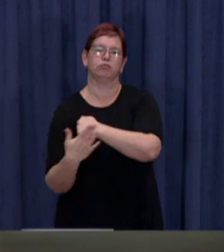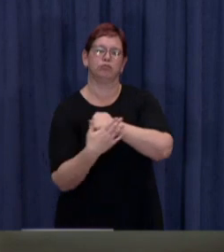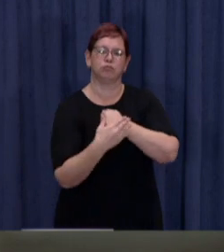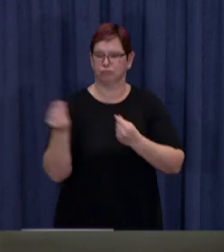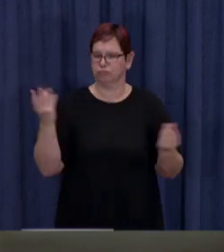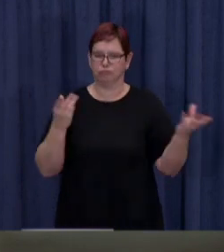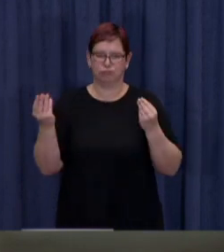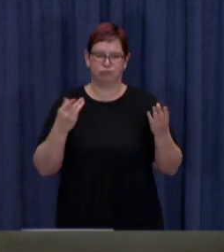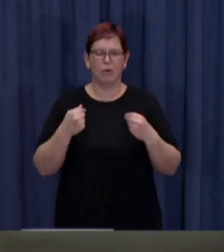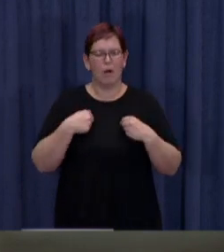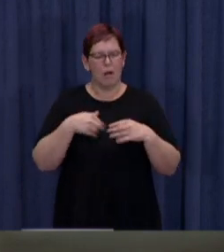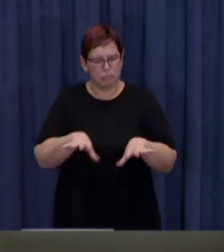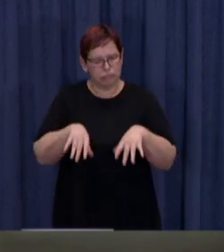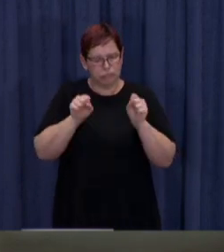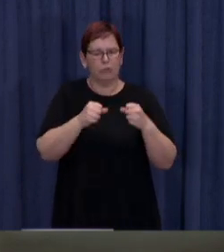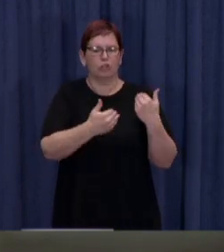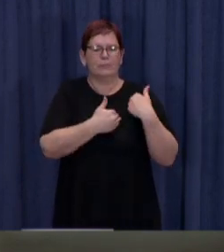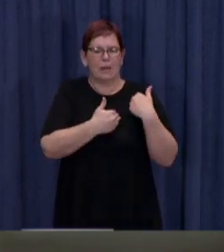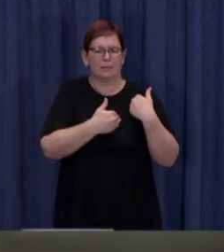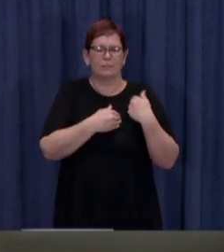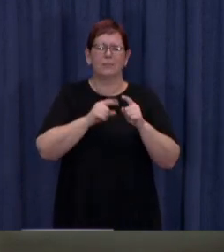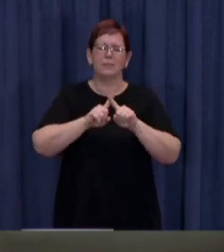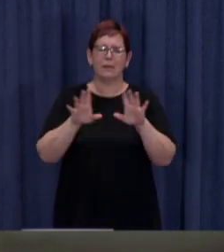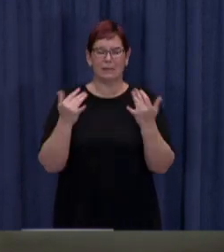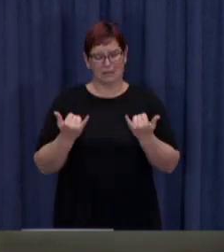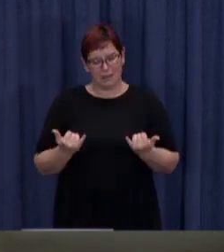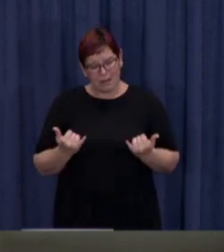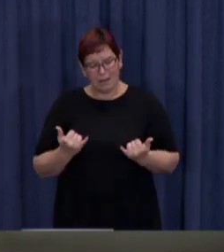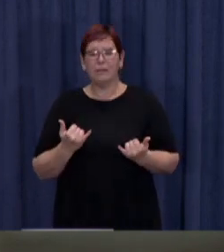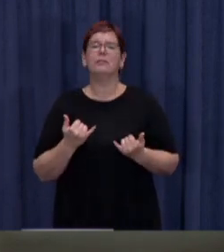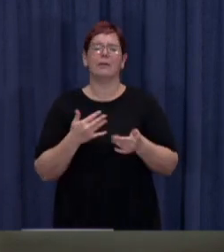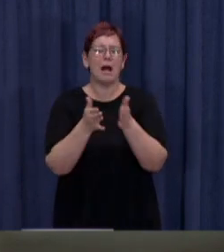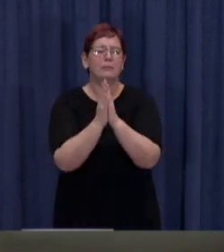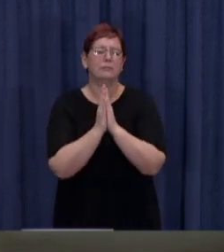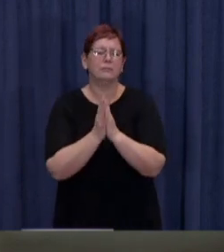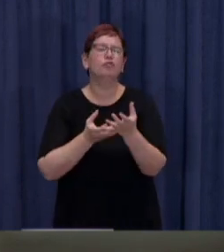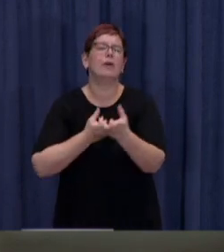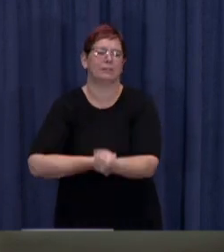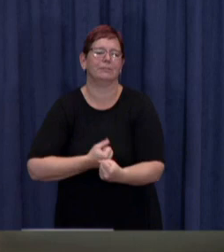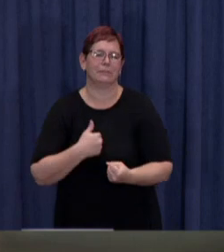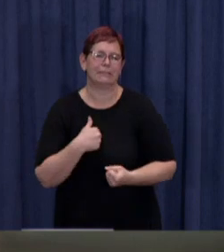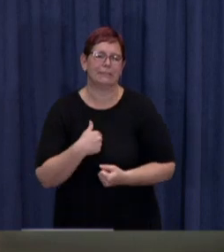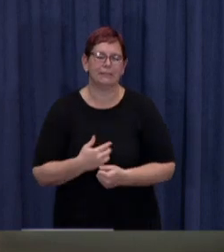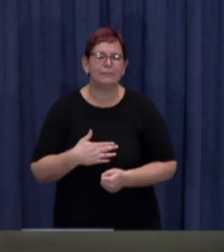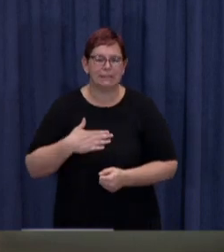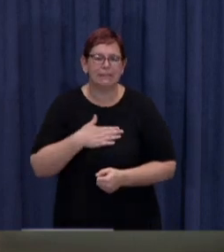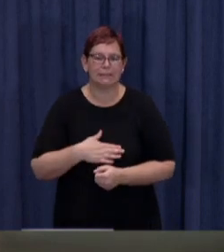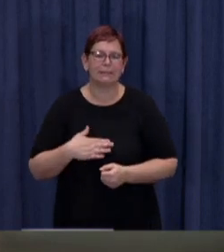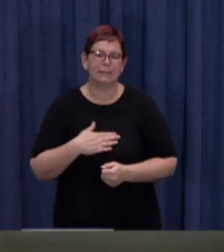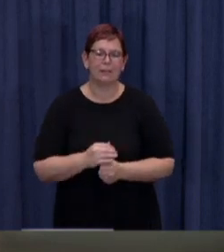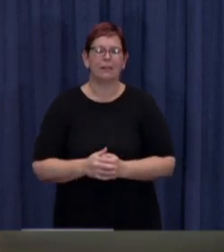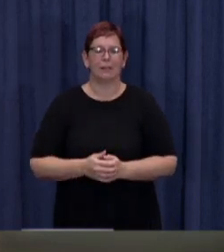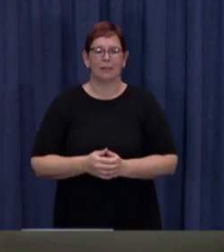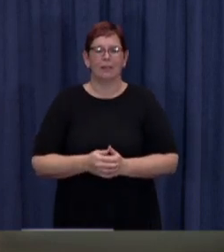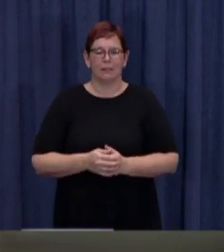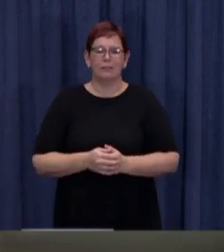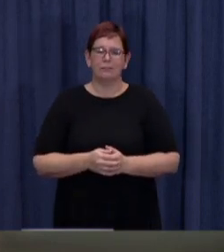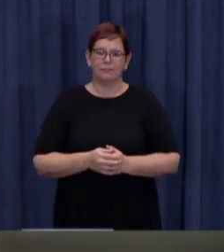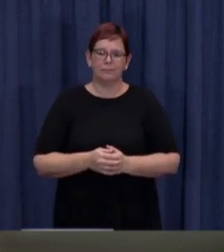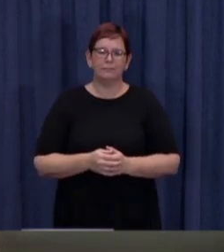there is not ample social distancing they're actually working in very terrible conditions given the times